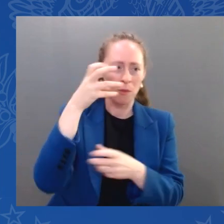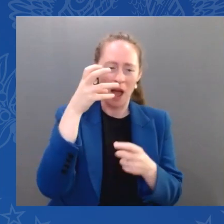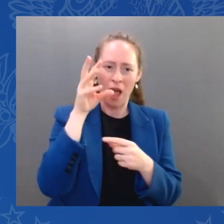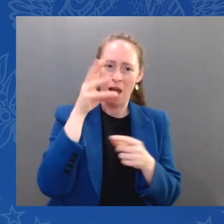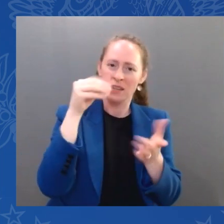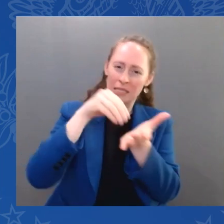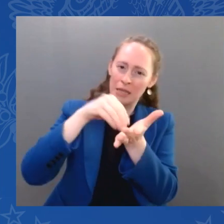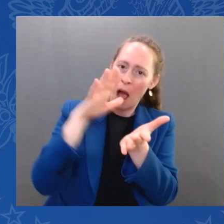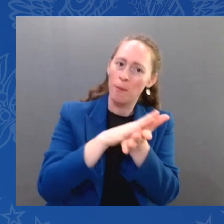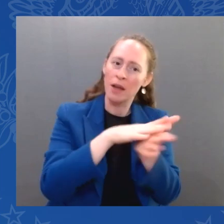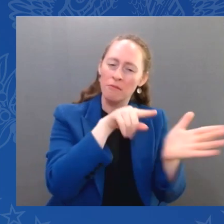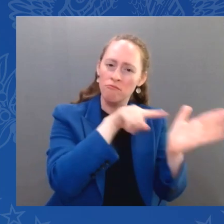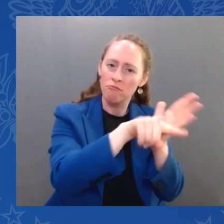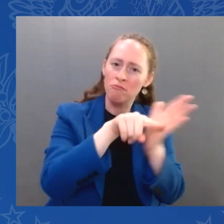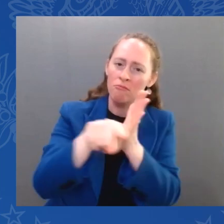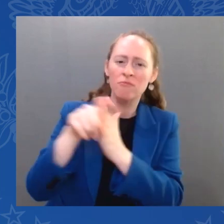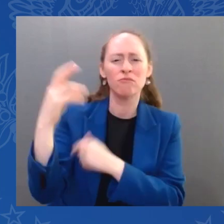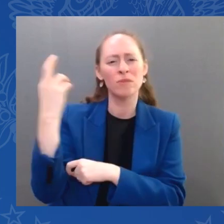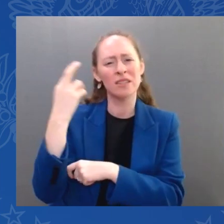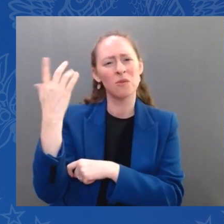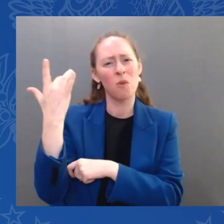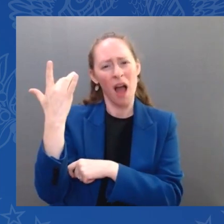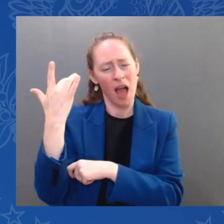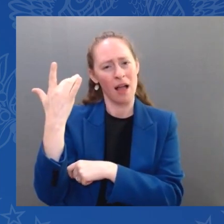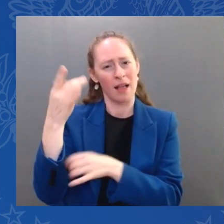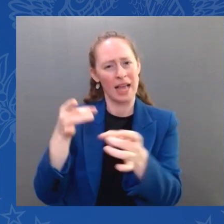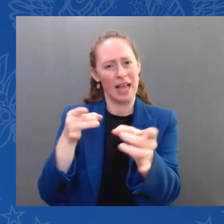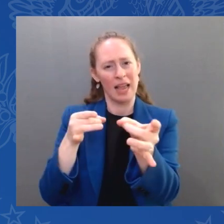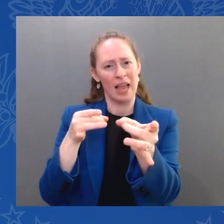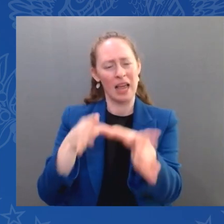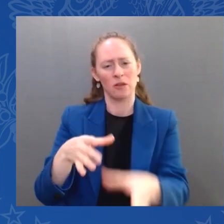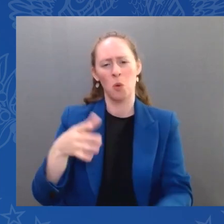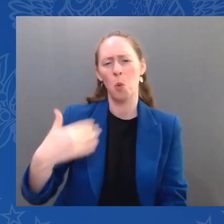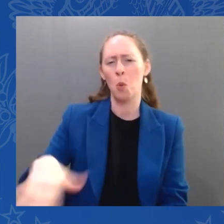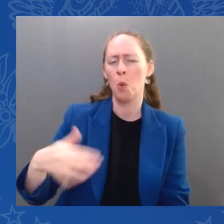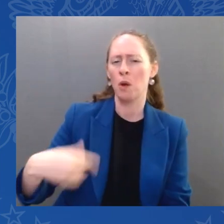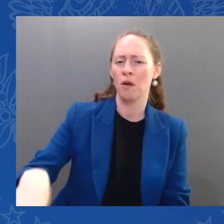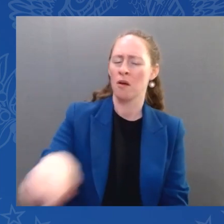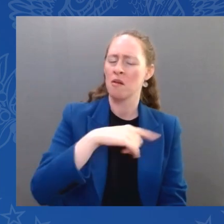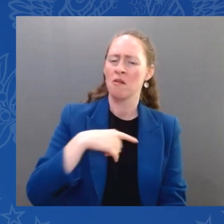and to promulgate further violence within our community has failed miserably.